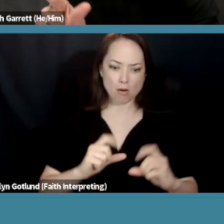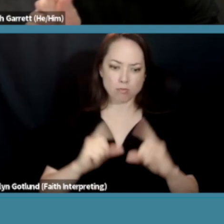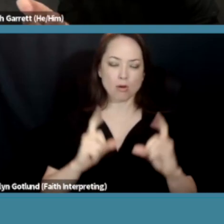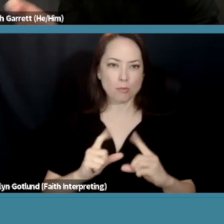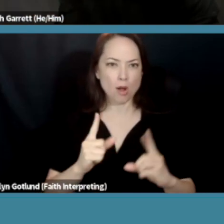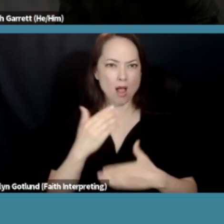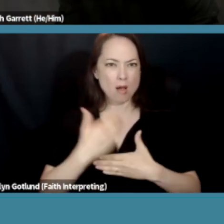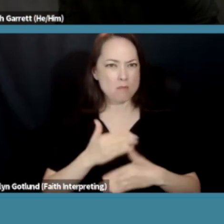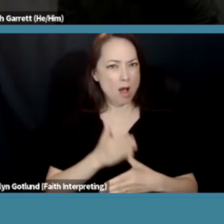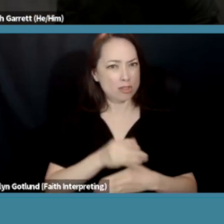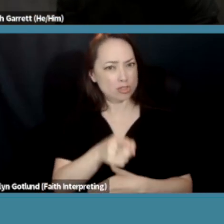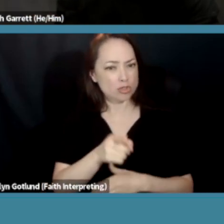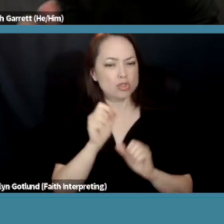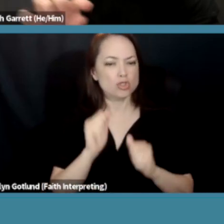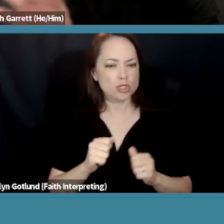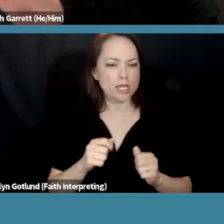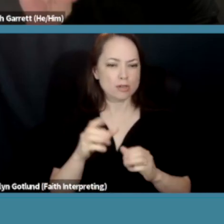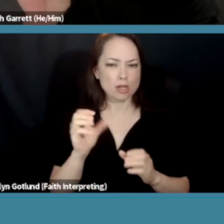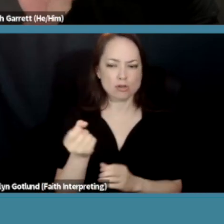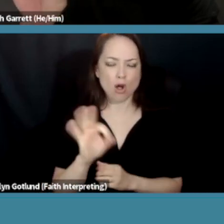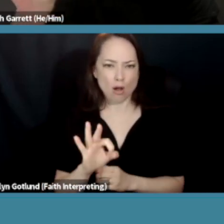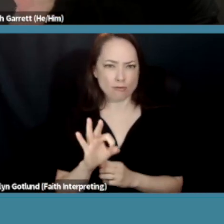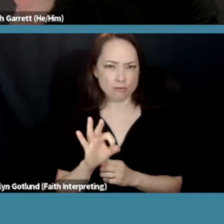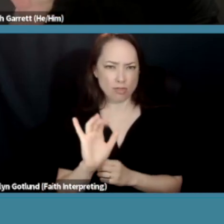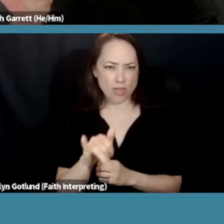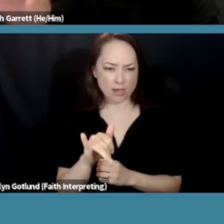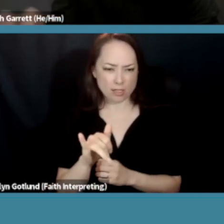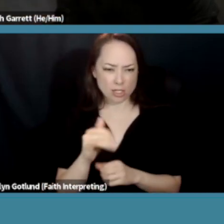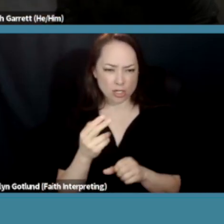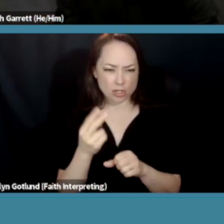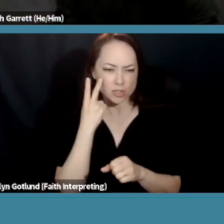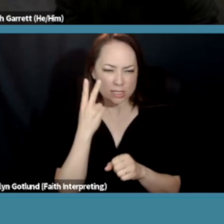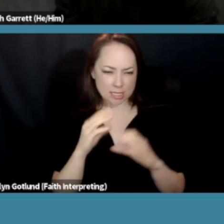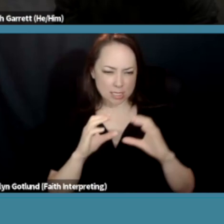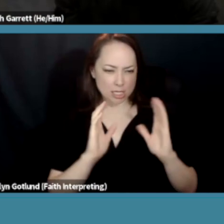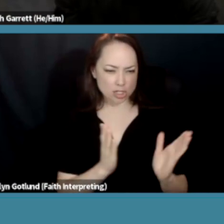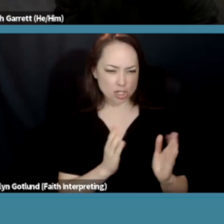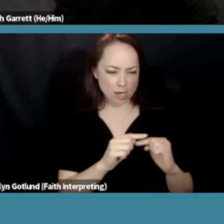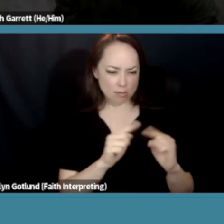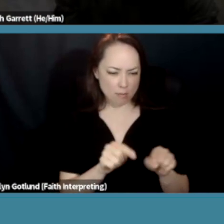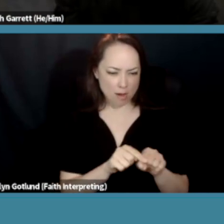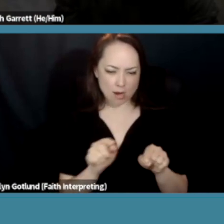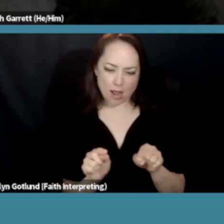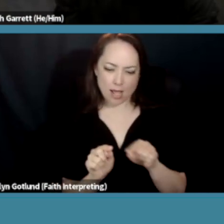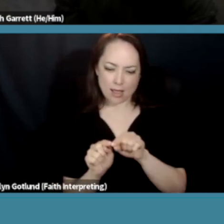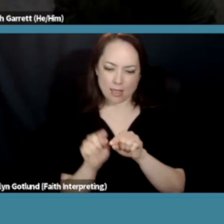"Show Chat Previews" by clicking the carrot next to the chat button at the bottom of the Zoom screen.